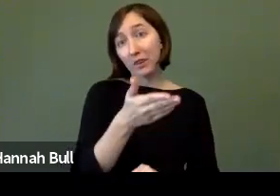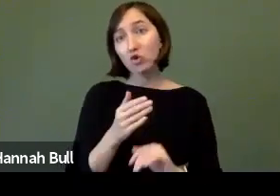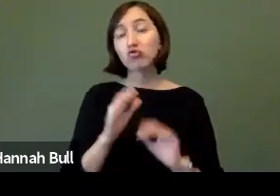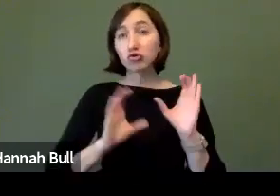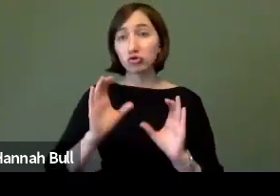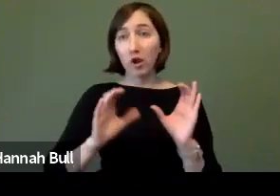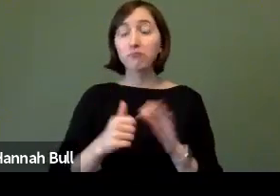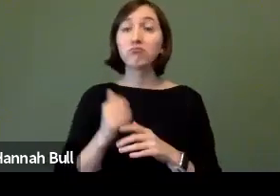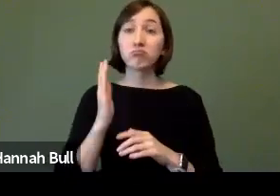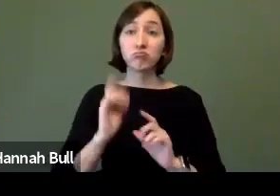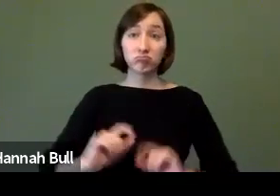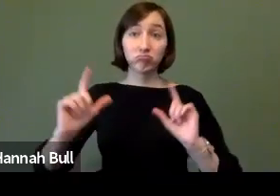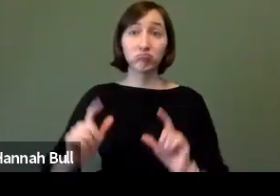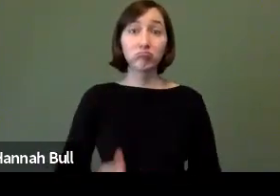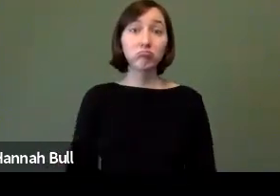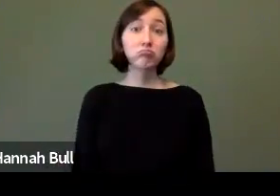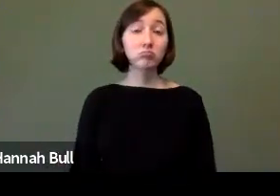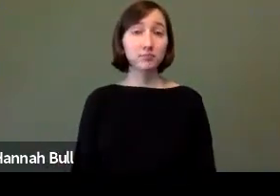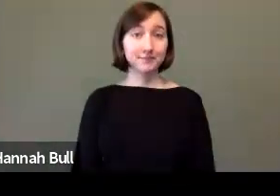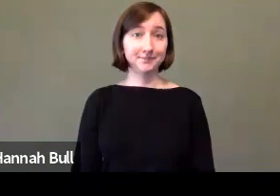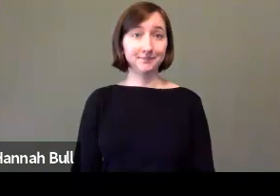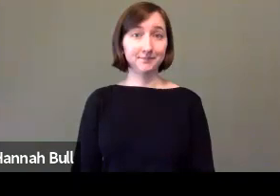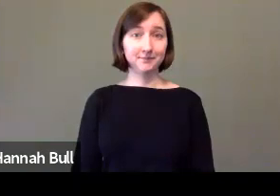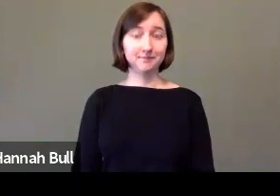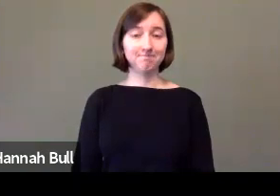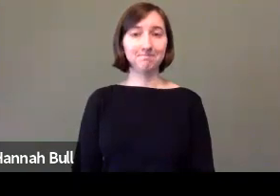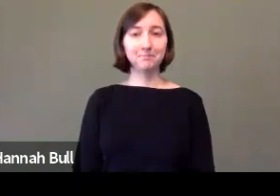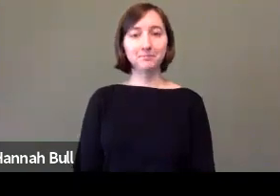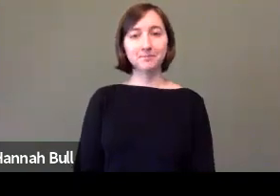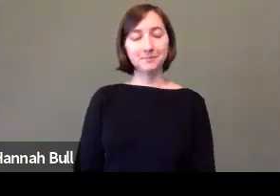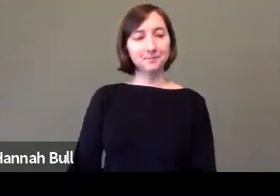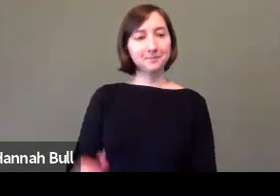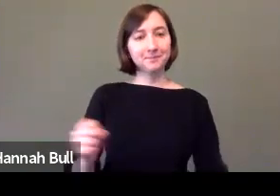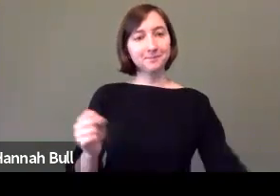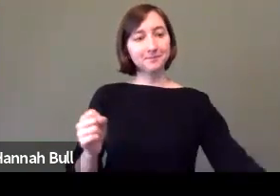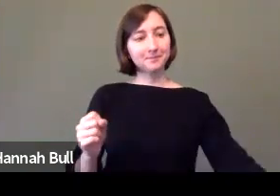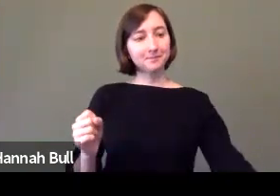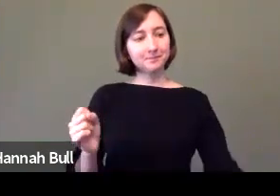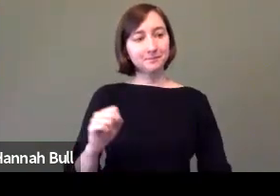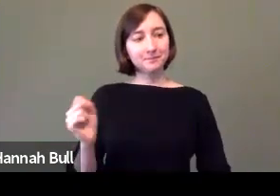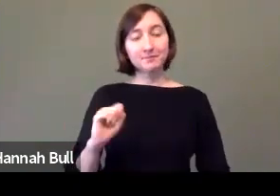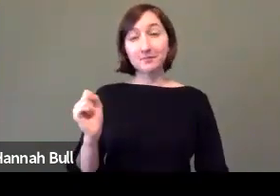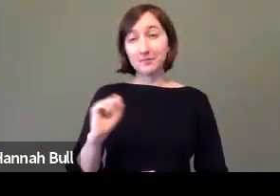Danny Housley: So this I'm going to go over quickly.